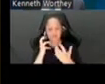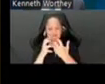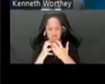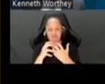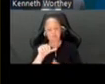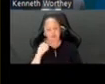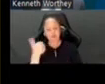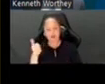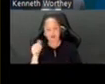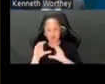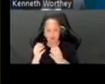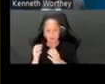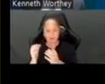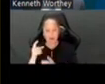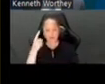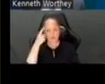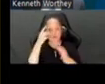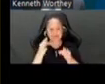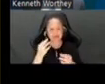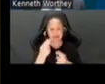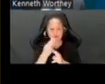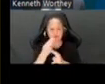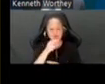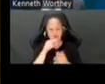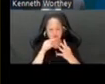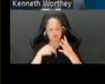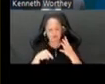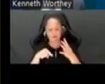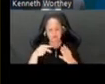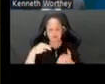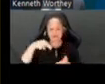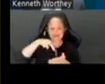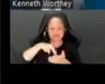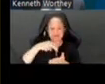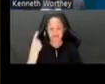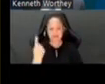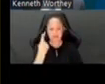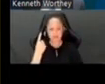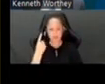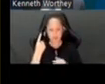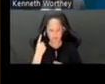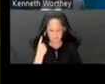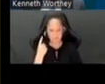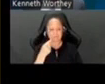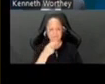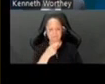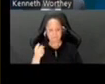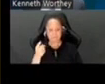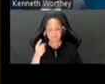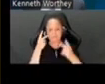modules. You may decide to use them as stand-alone exercises. On this side is a visual of the